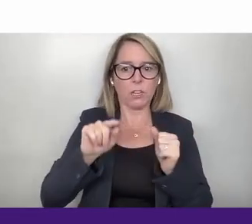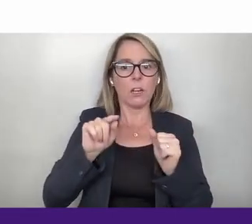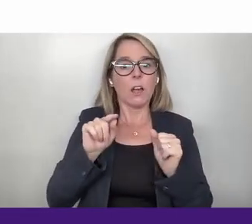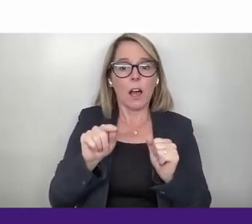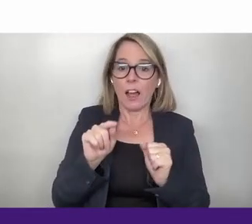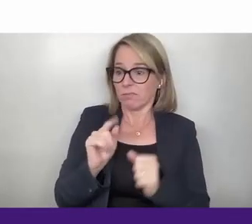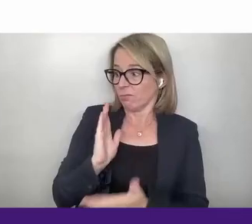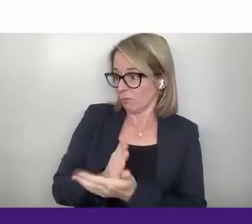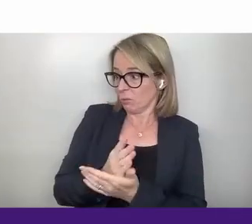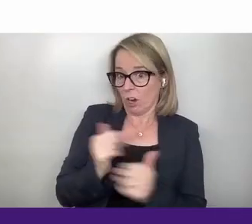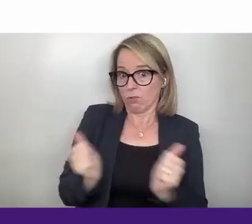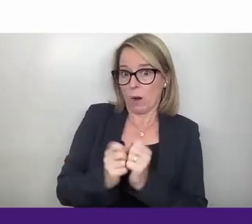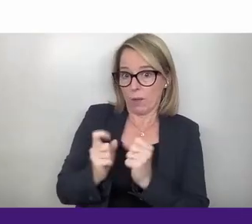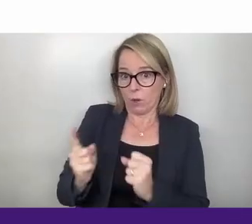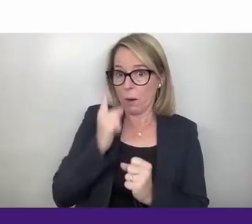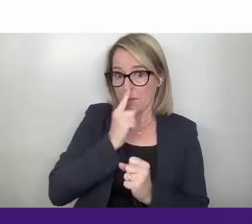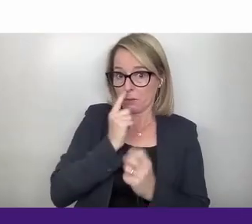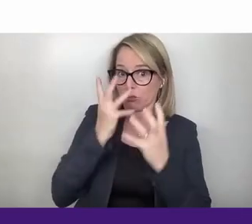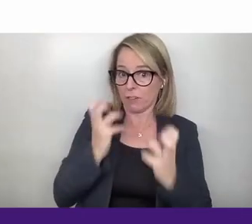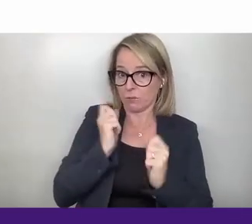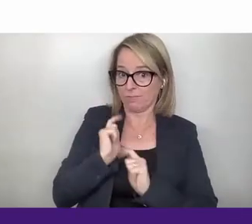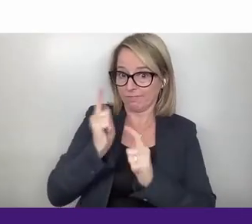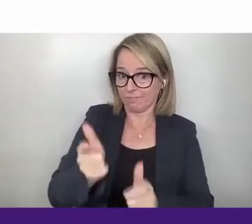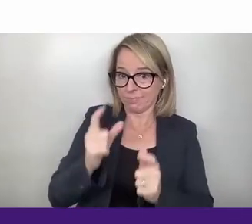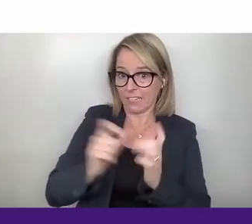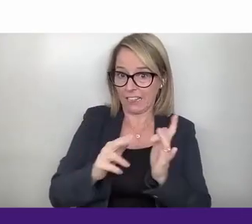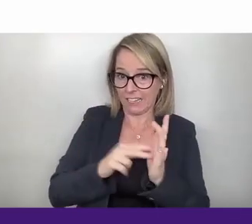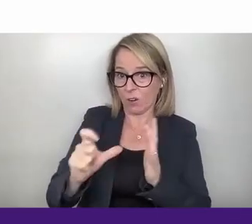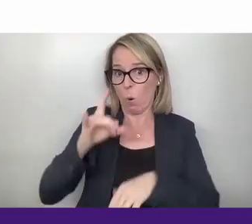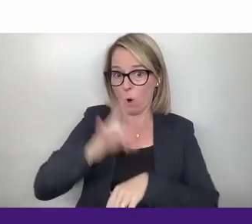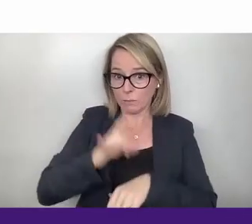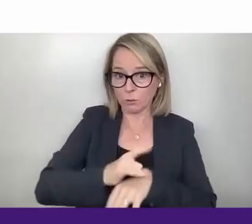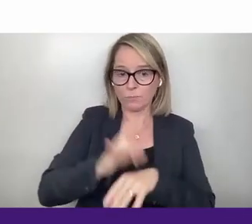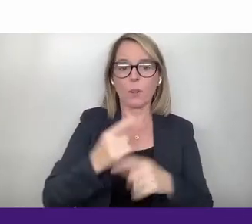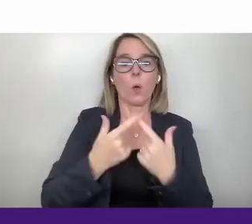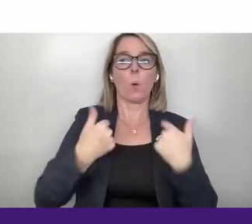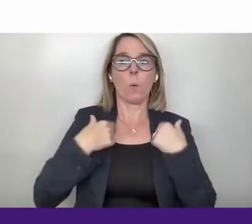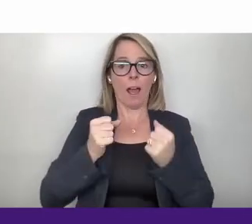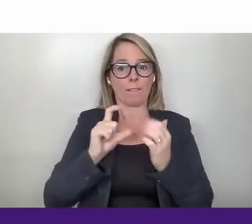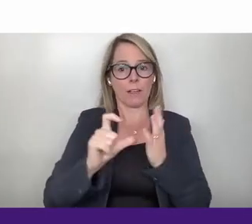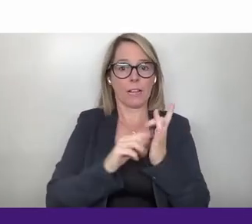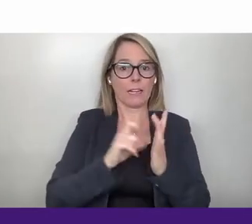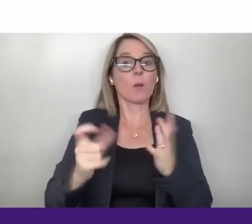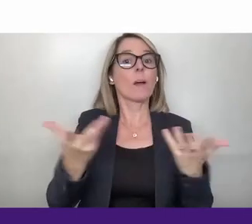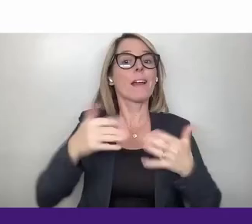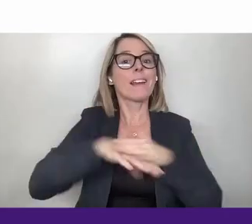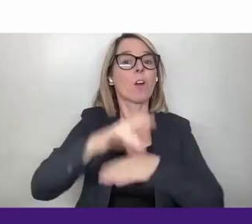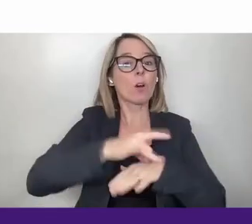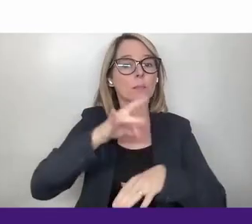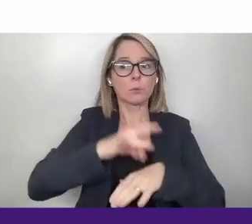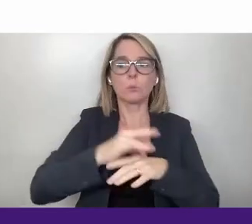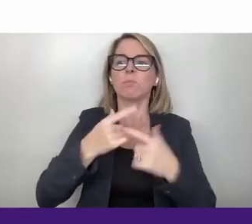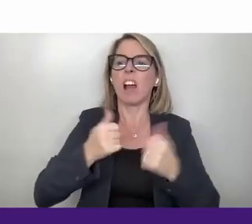and that can make them scared too. Our clinic at QCEIDAH is in a hospital. There are lots of